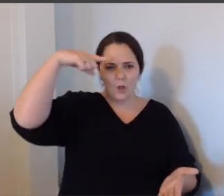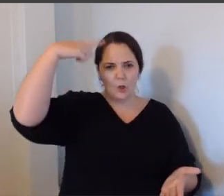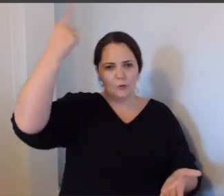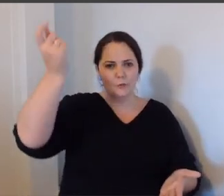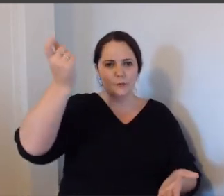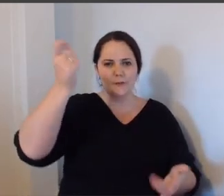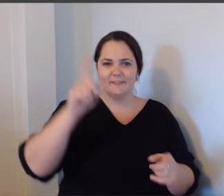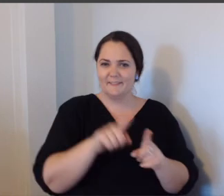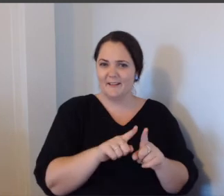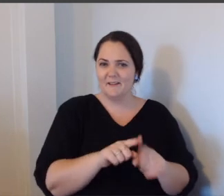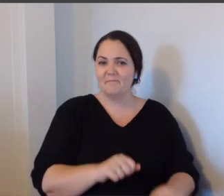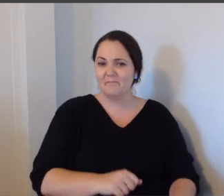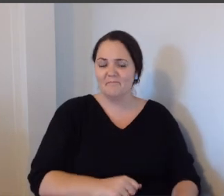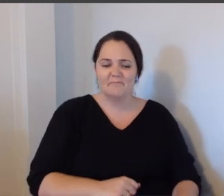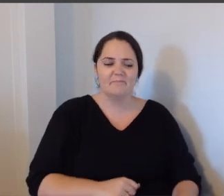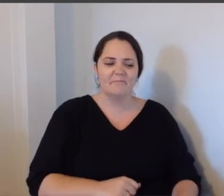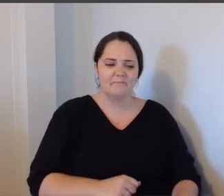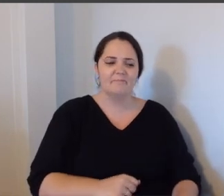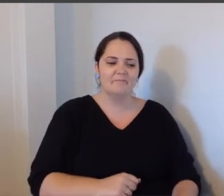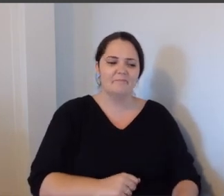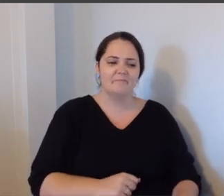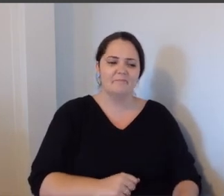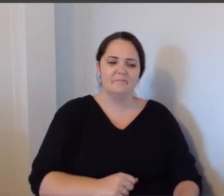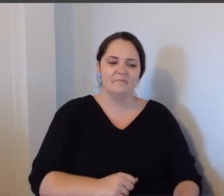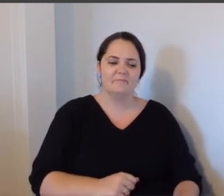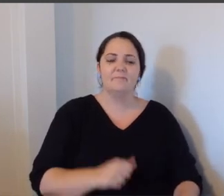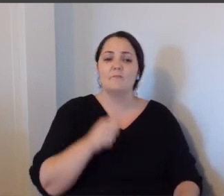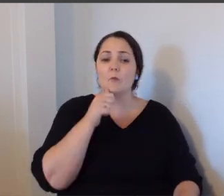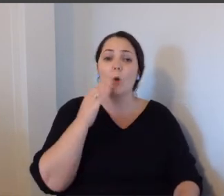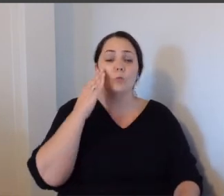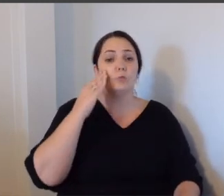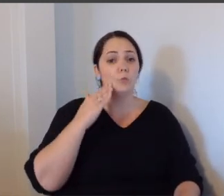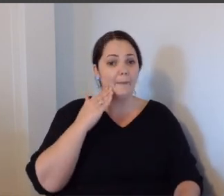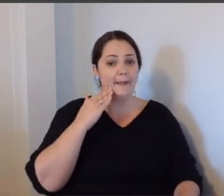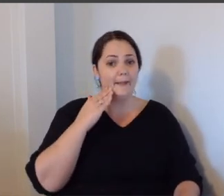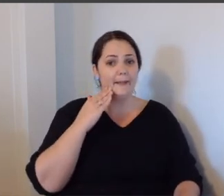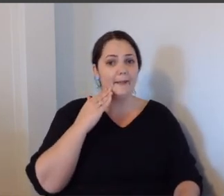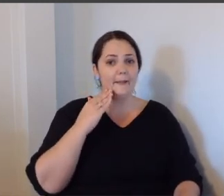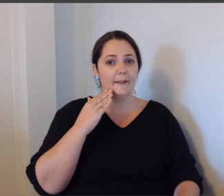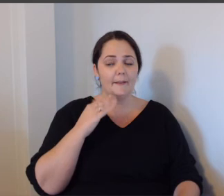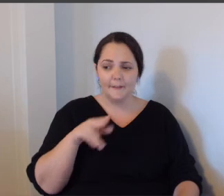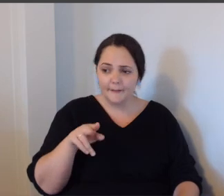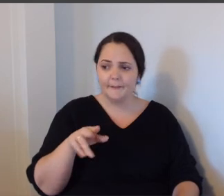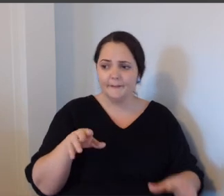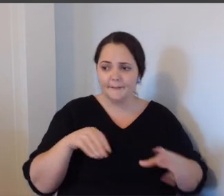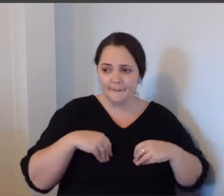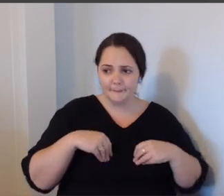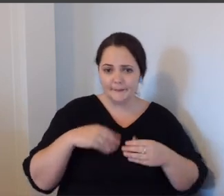be convinced a woman was acceptable as an artist but on an entirely different scale and criteria